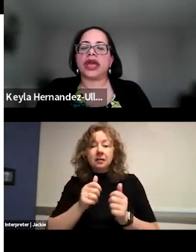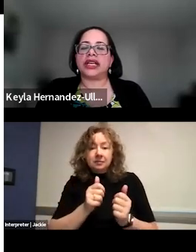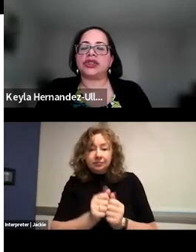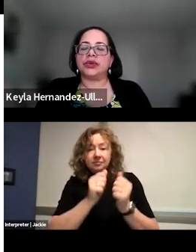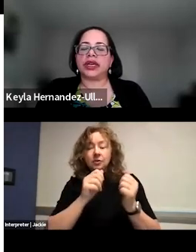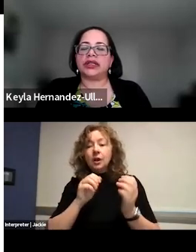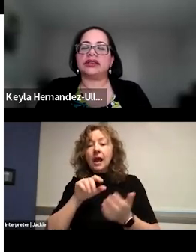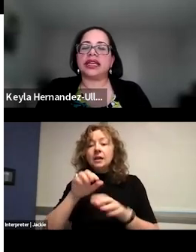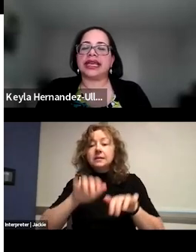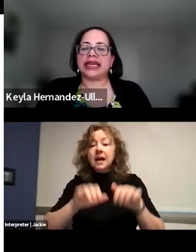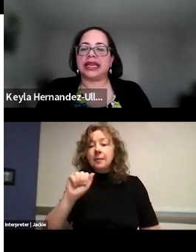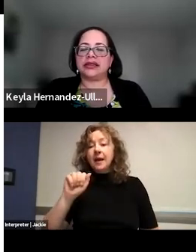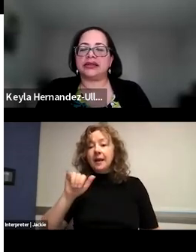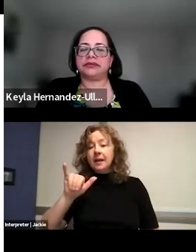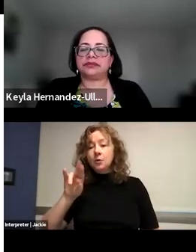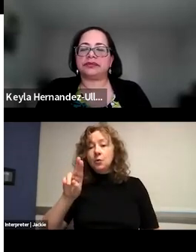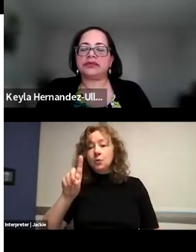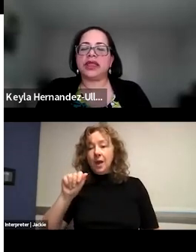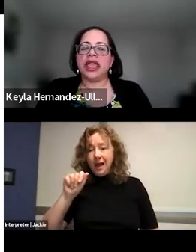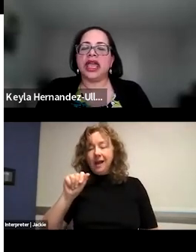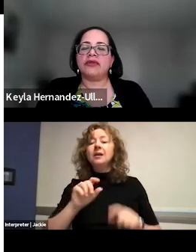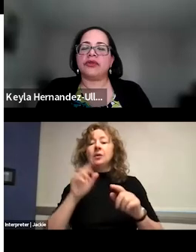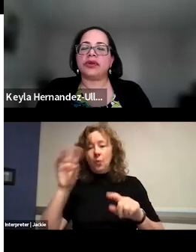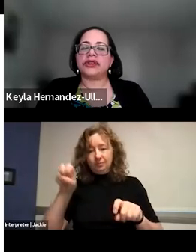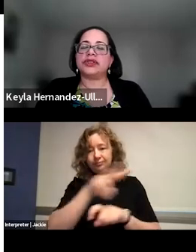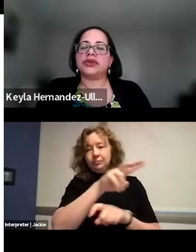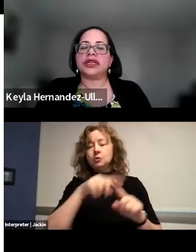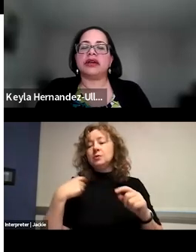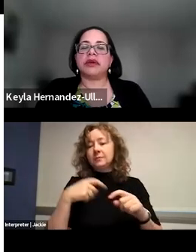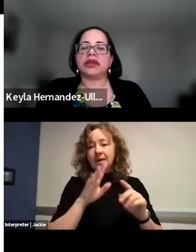Keyla Hernandez-Ulloa: to reach a counselor with the word Ajuda to 9, 8, 8,